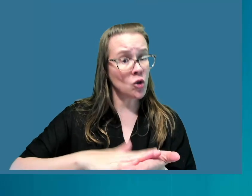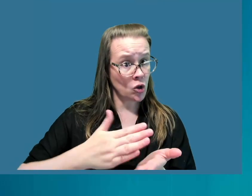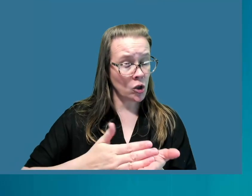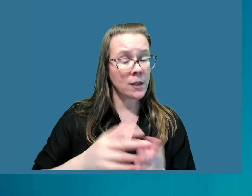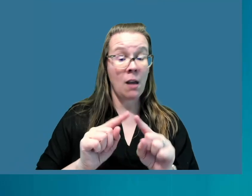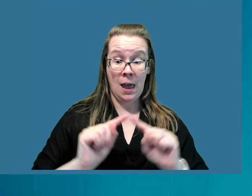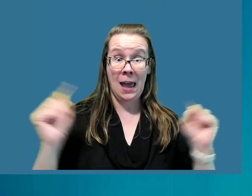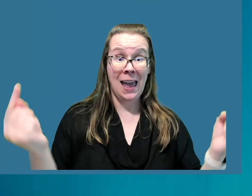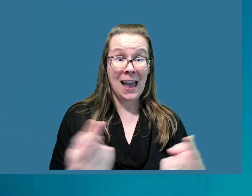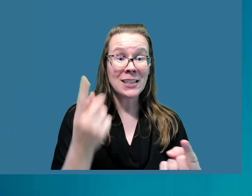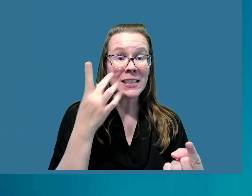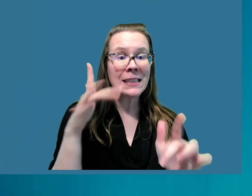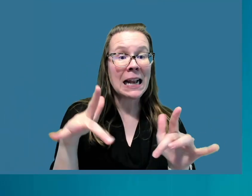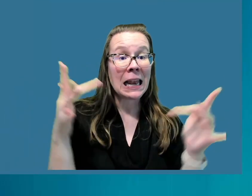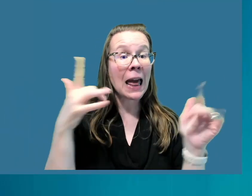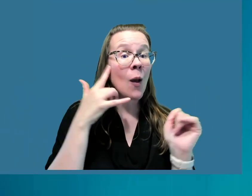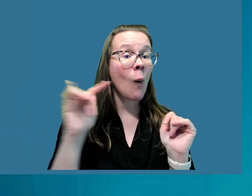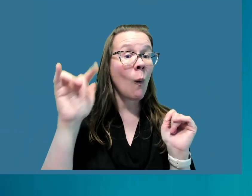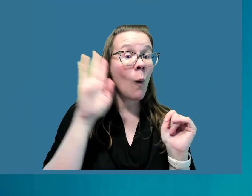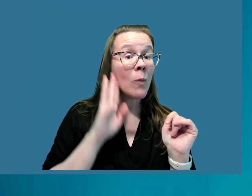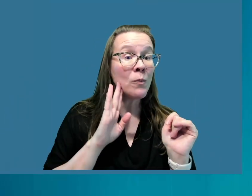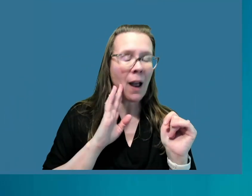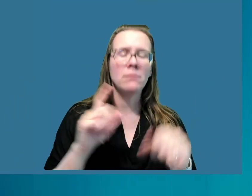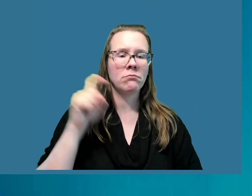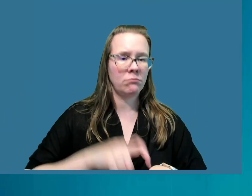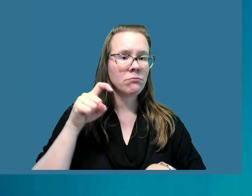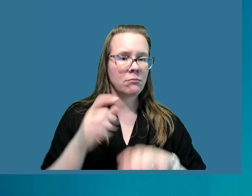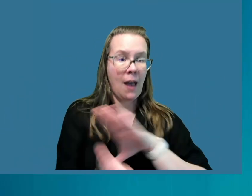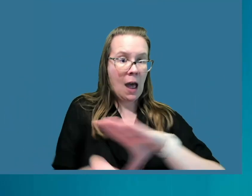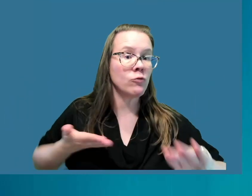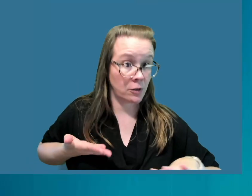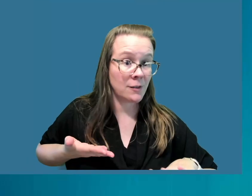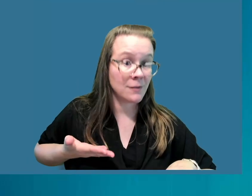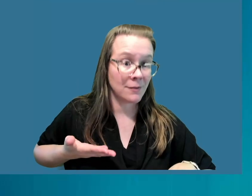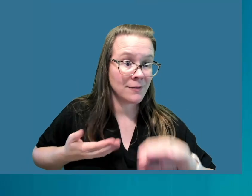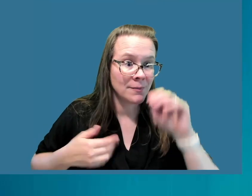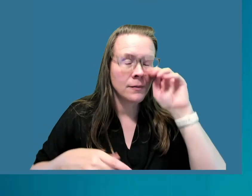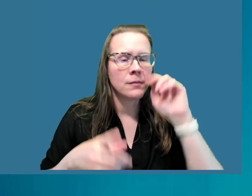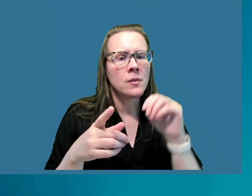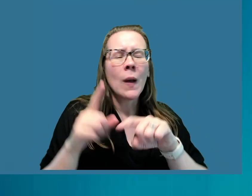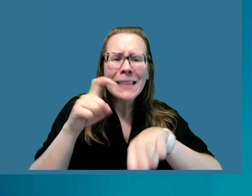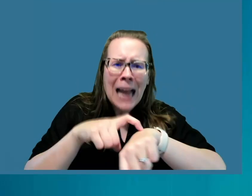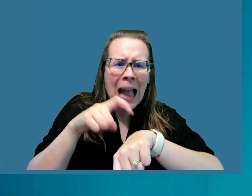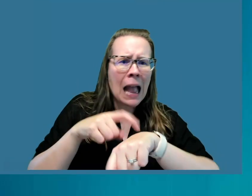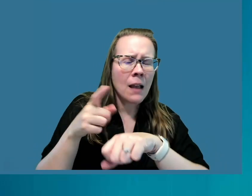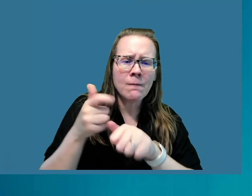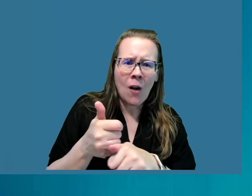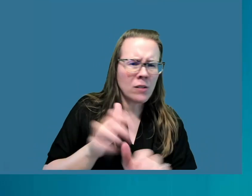brown on the edges. The center is cooked, but very pale; and the edges being like a light